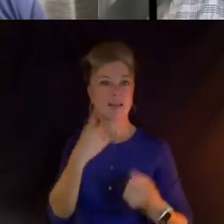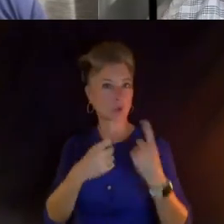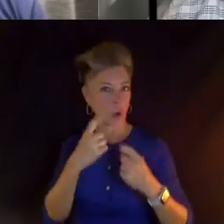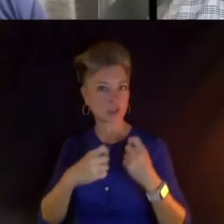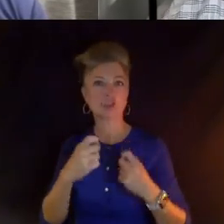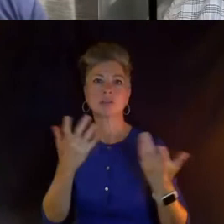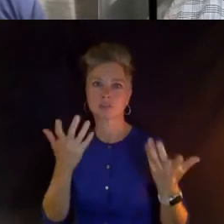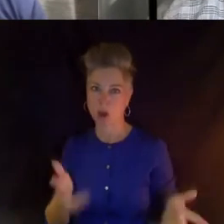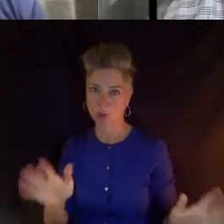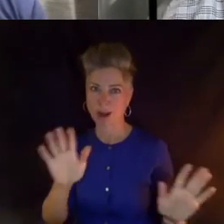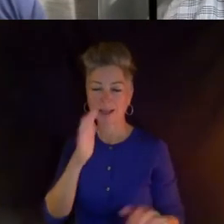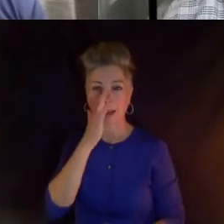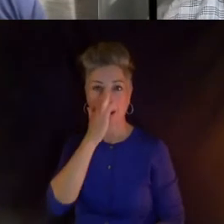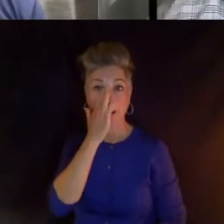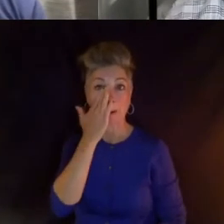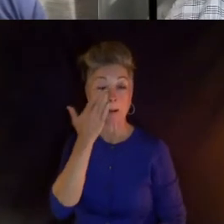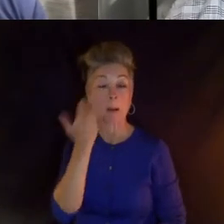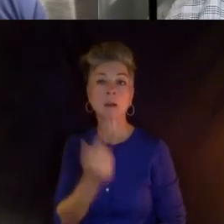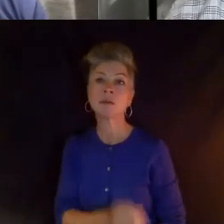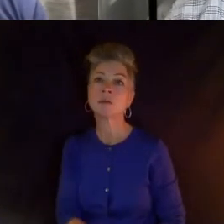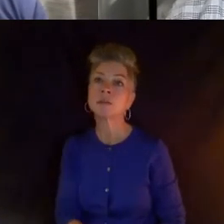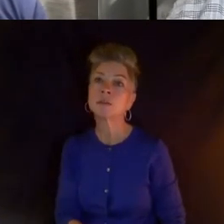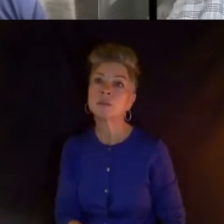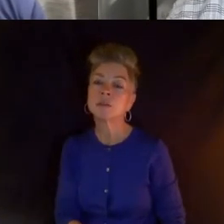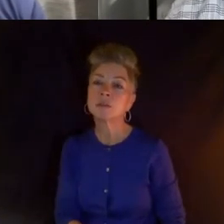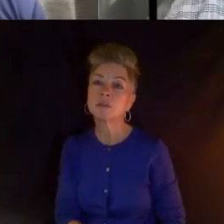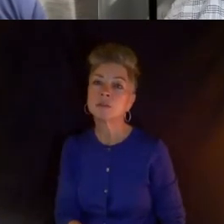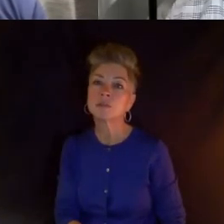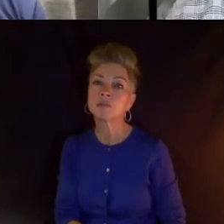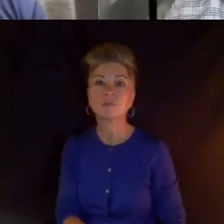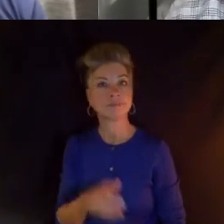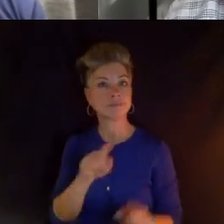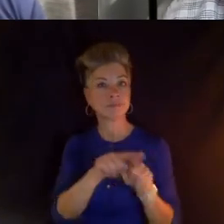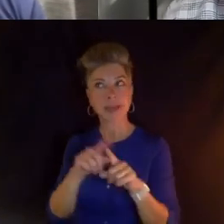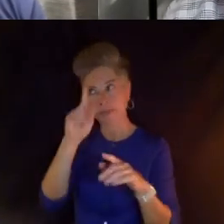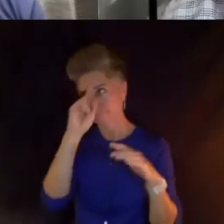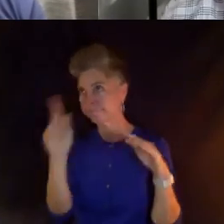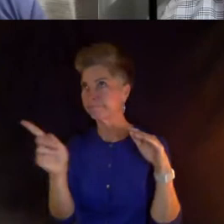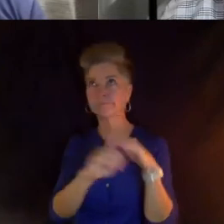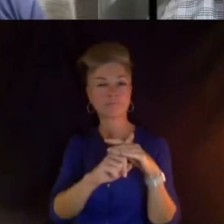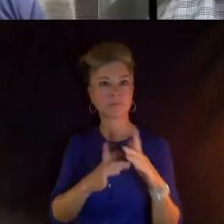so why don't we start with some of those and as folks get other ideas, feel free to add them to the chat.